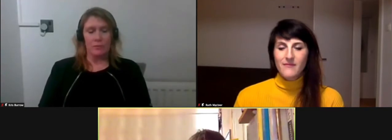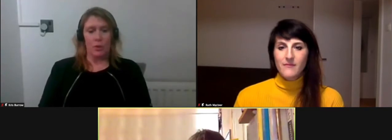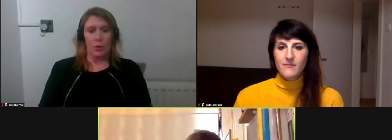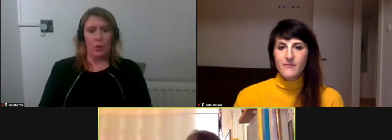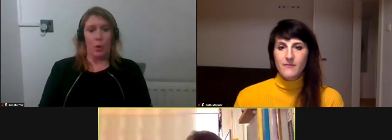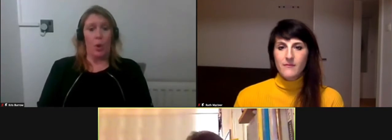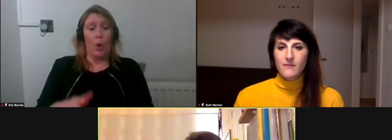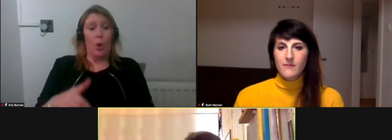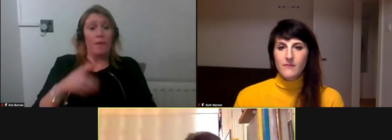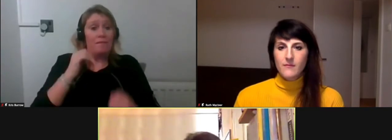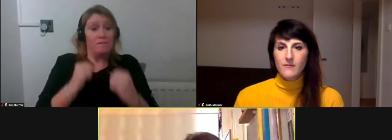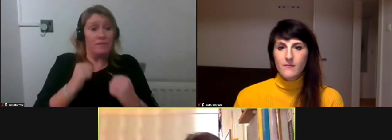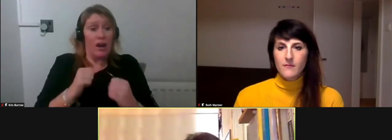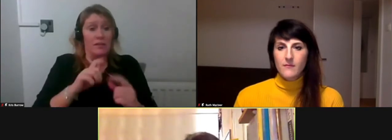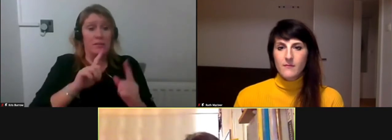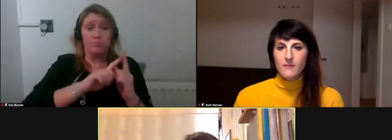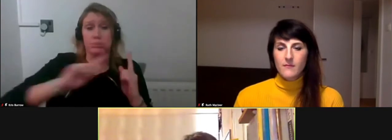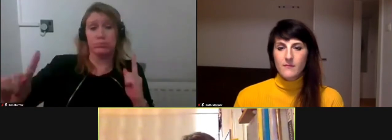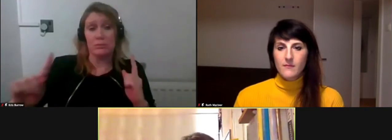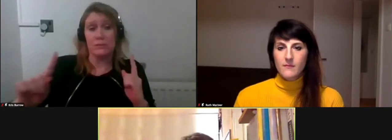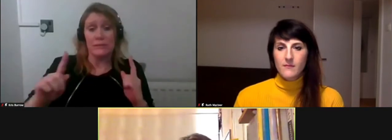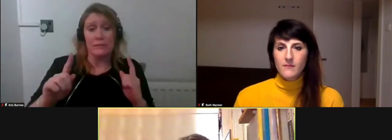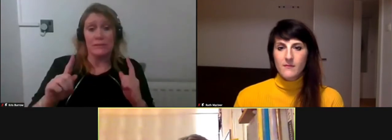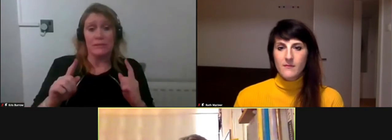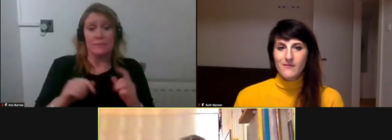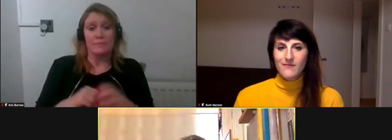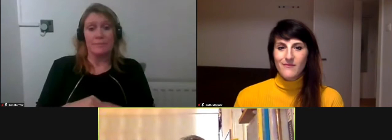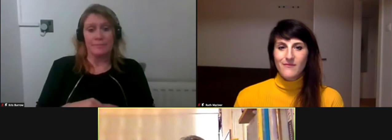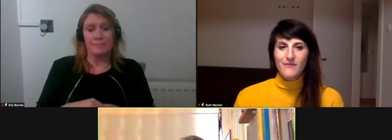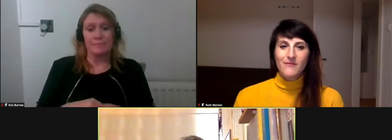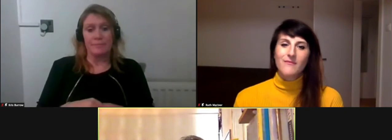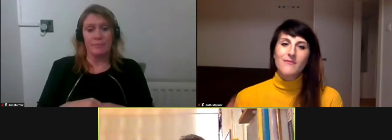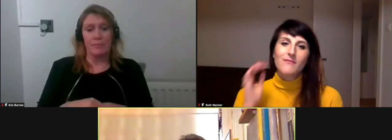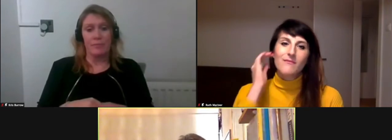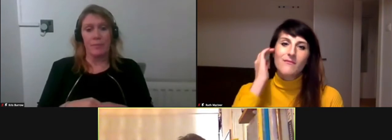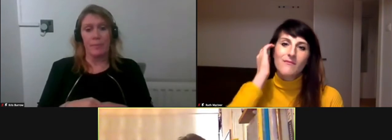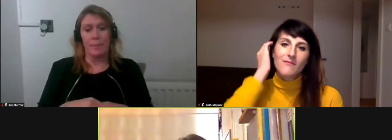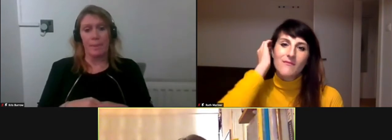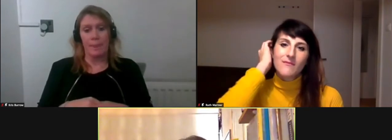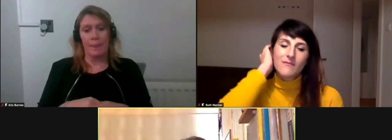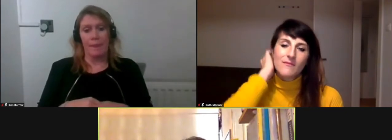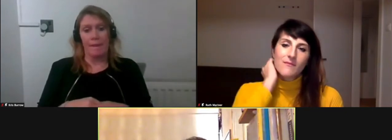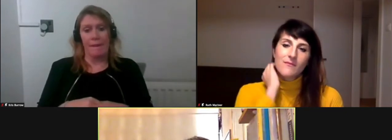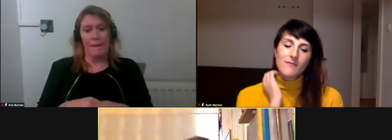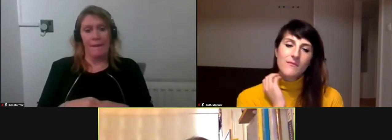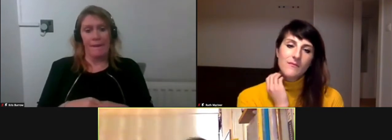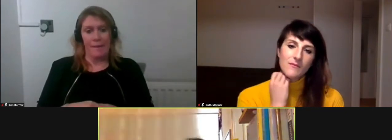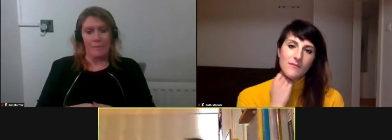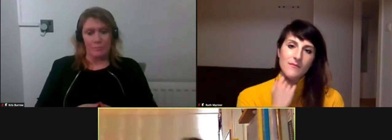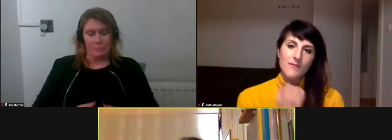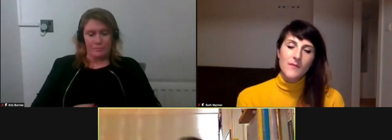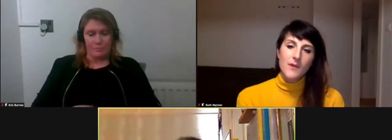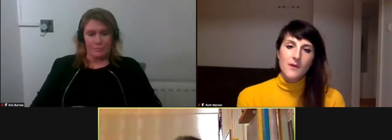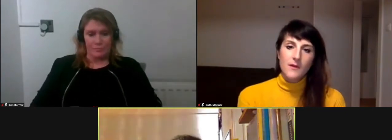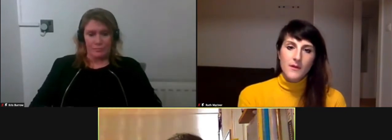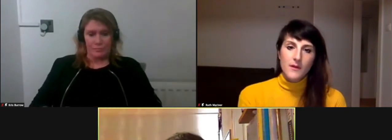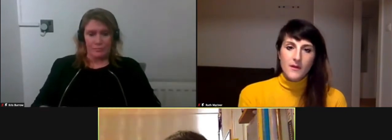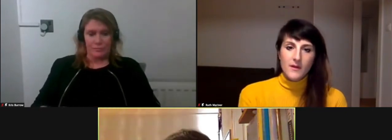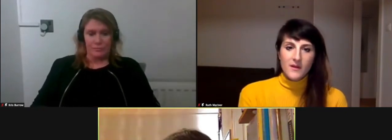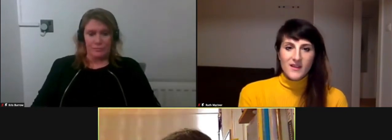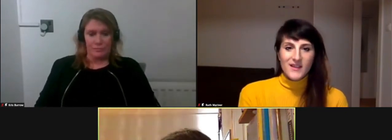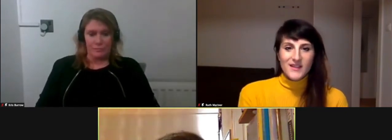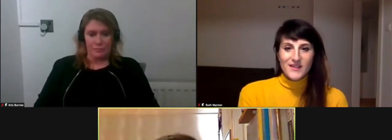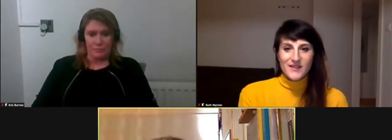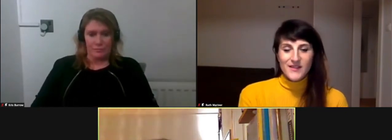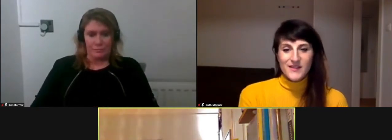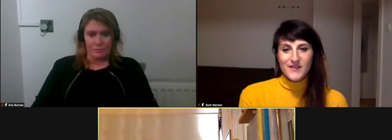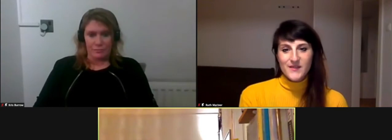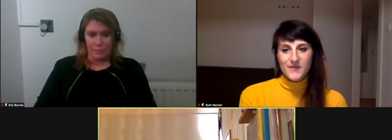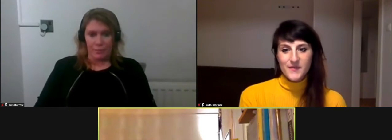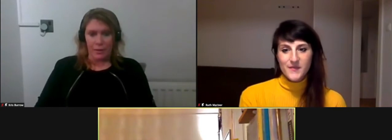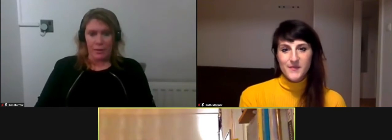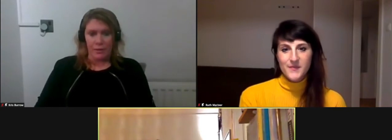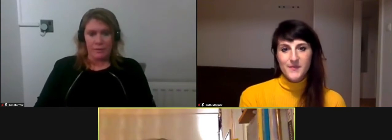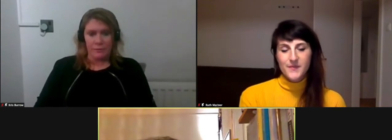something. [faster rustling] For example.